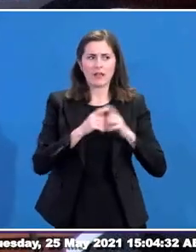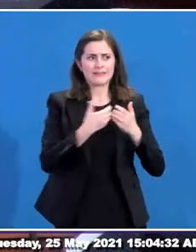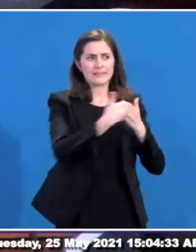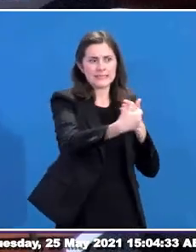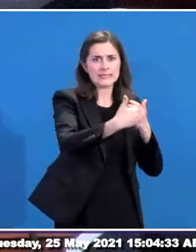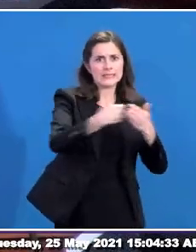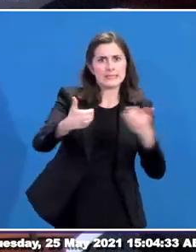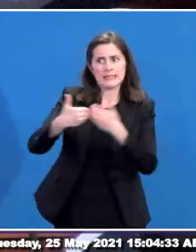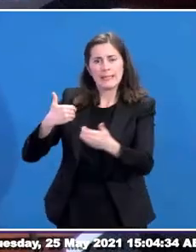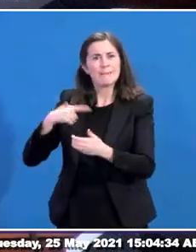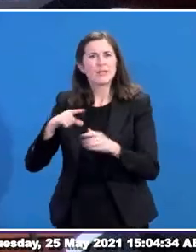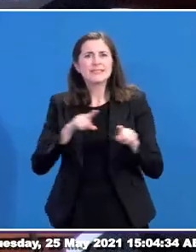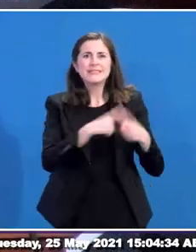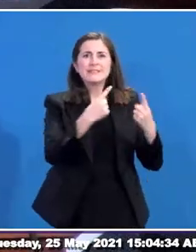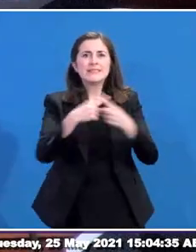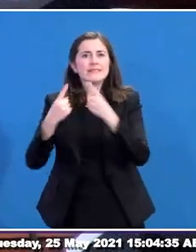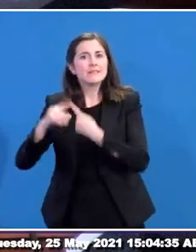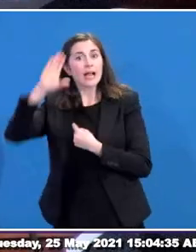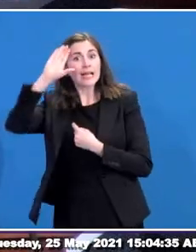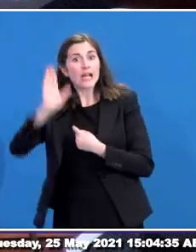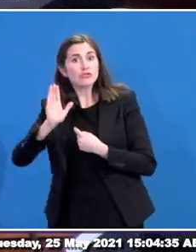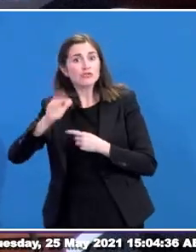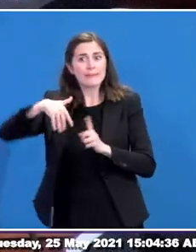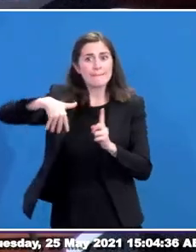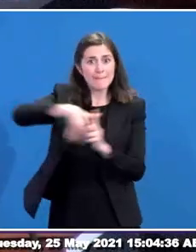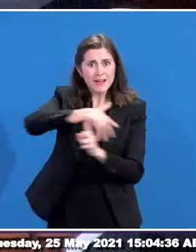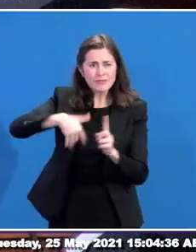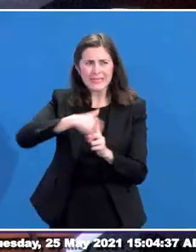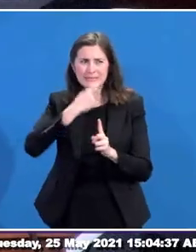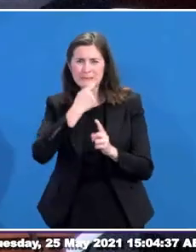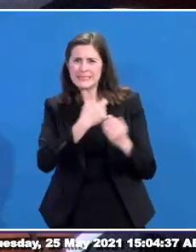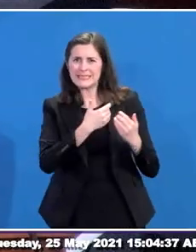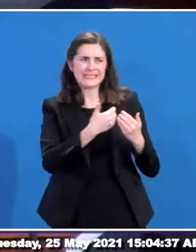I won't read everything there but I have just read the introduction to it.